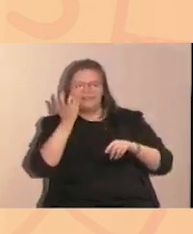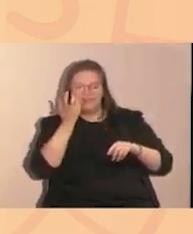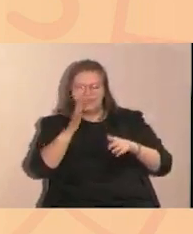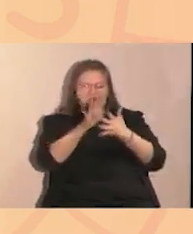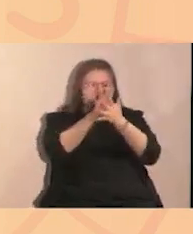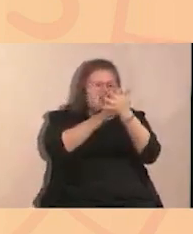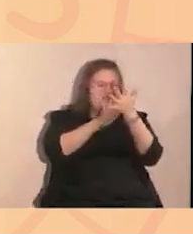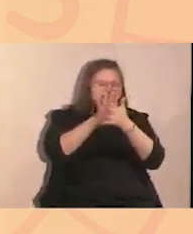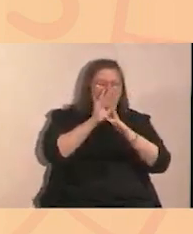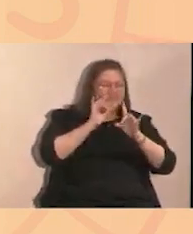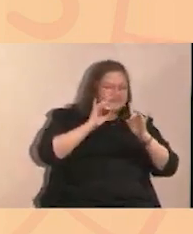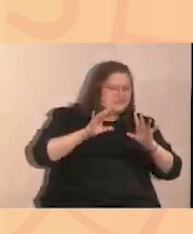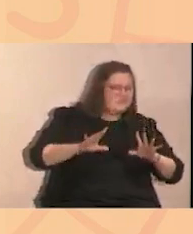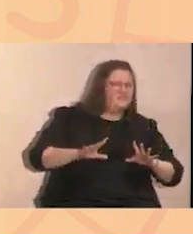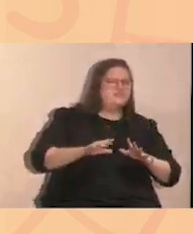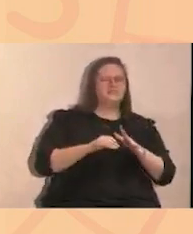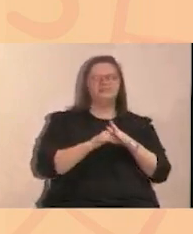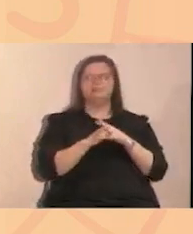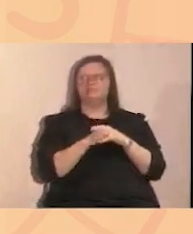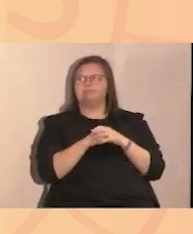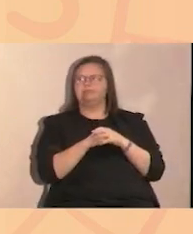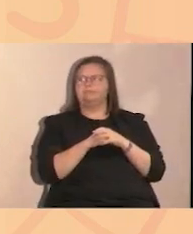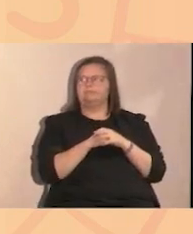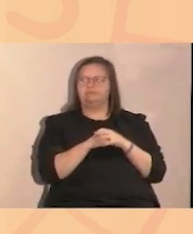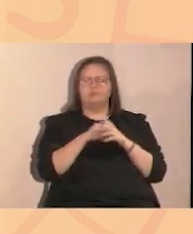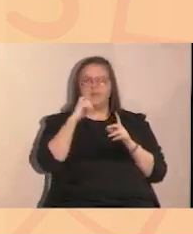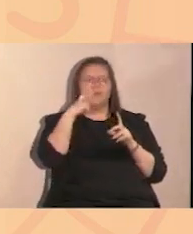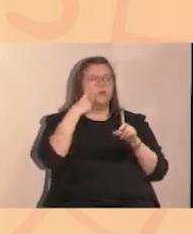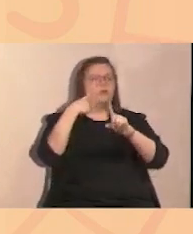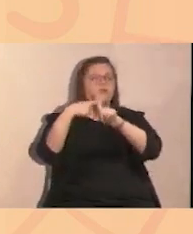So, we will go upwards, the mood will lift.